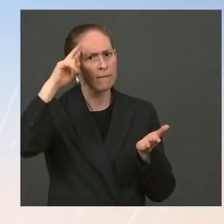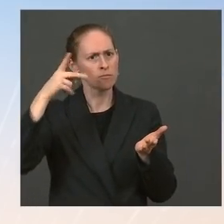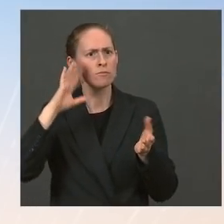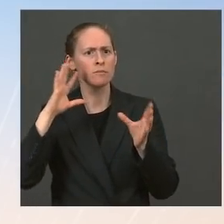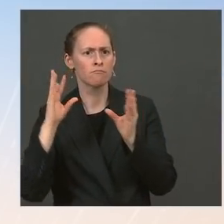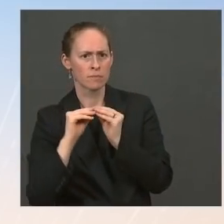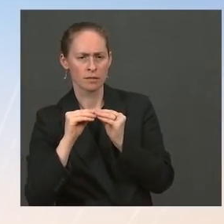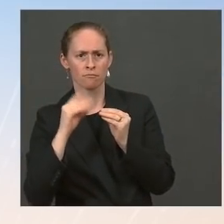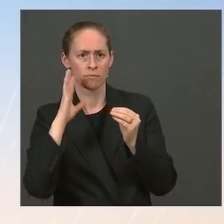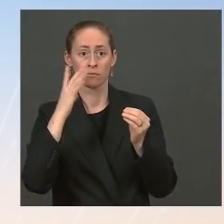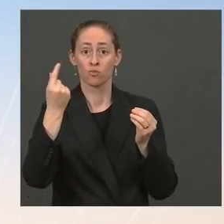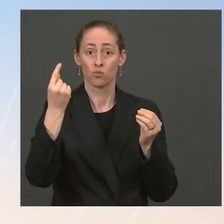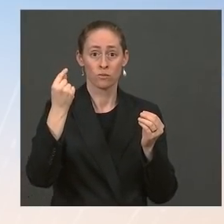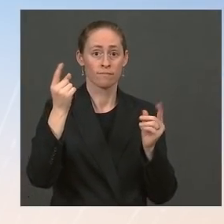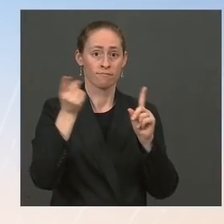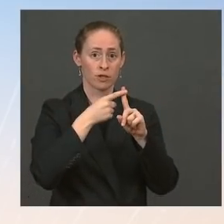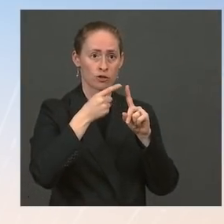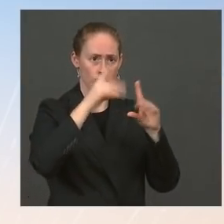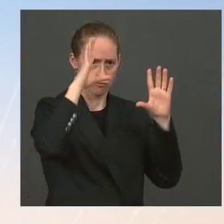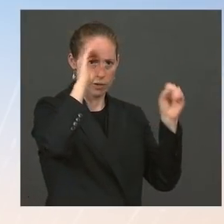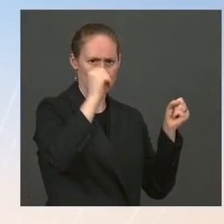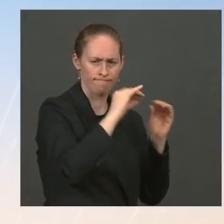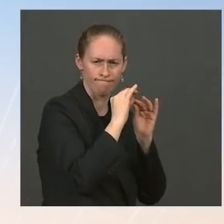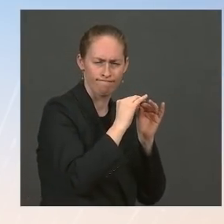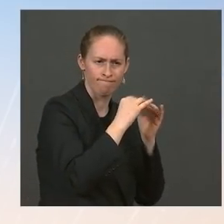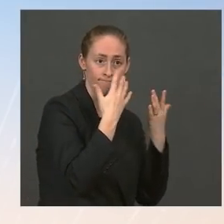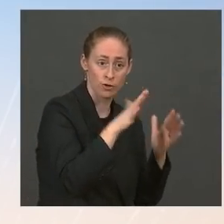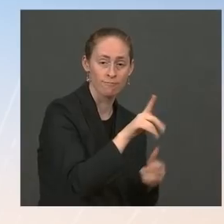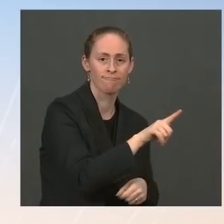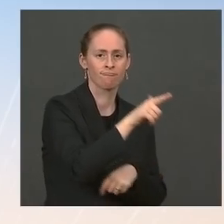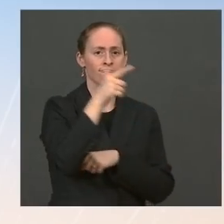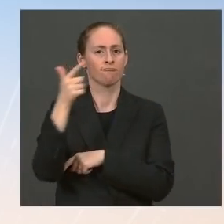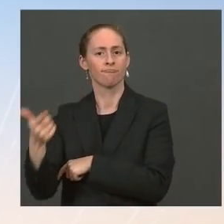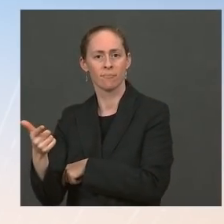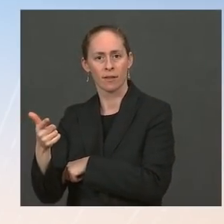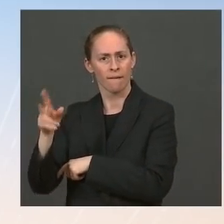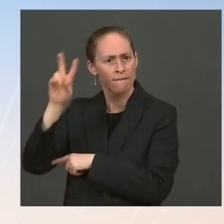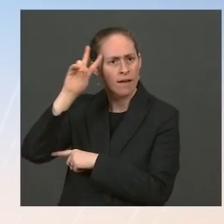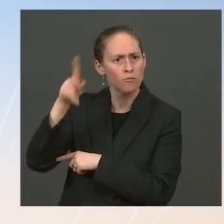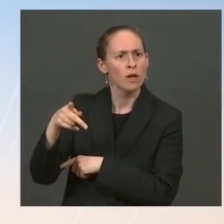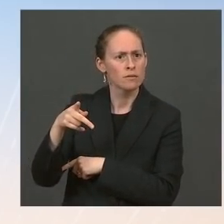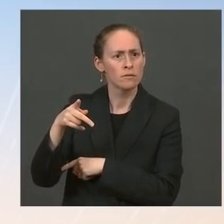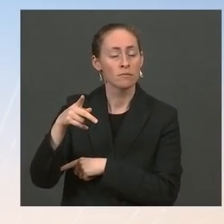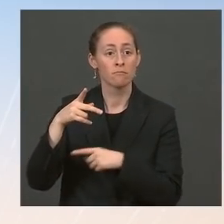but it gives them an opportunity to have high-level engagement while they're in the United States,